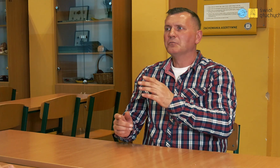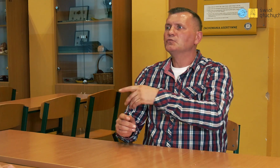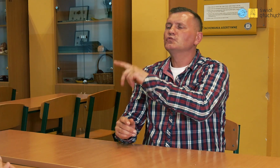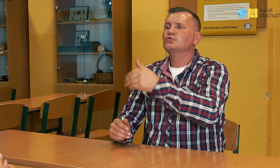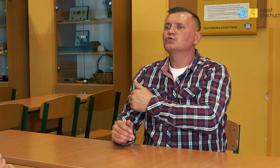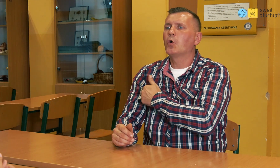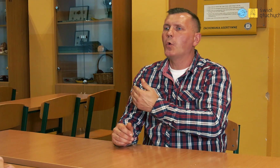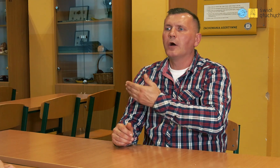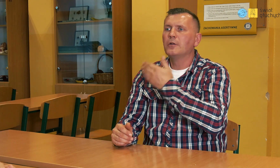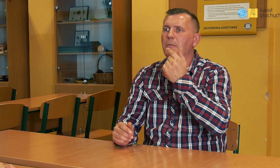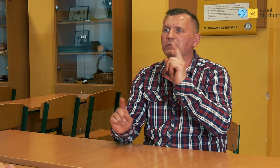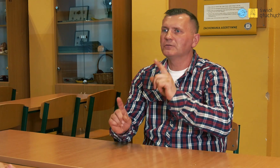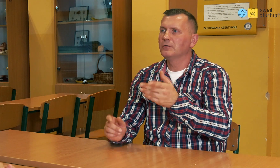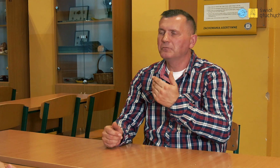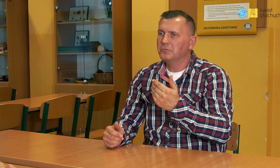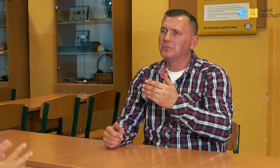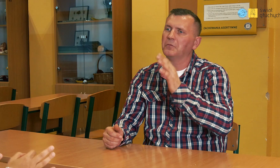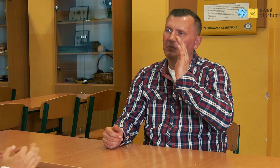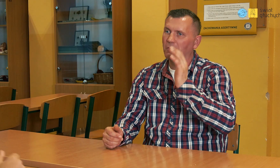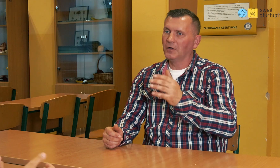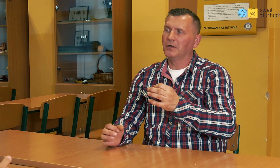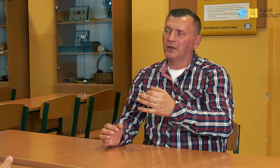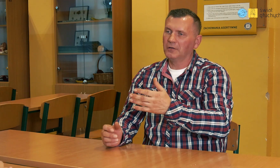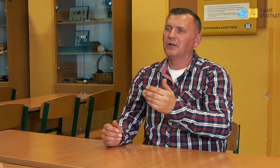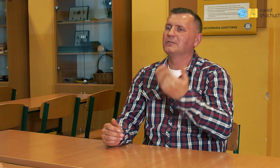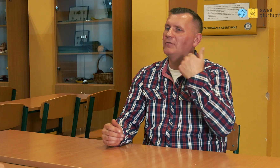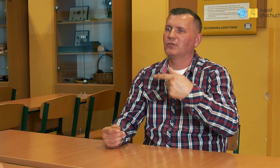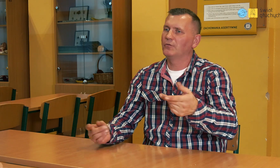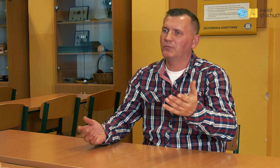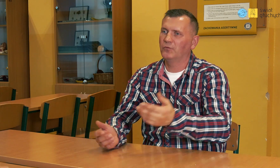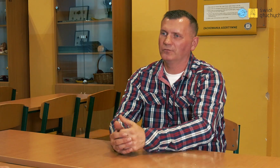Unfortunately, there weren't as many vocational schools back then as there are now.